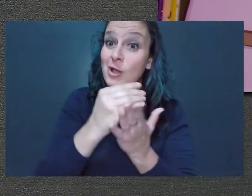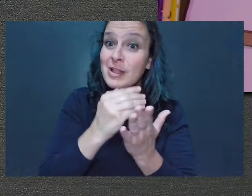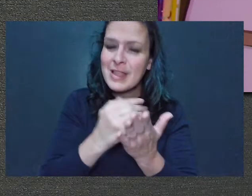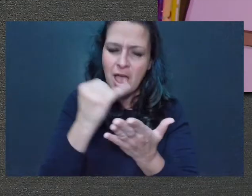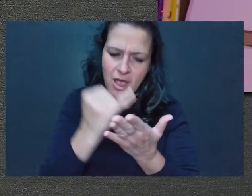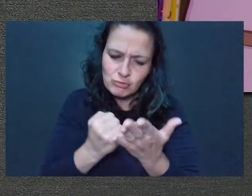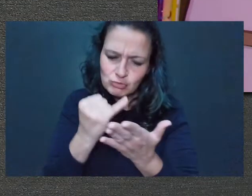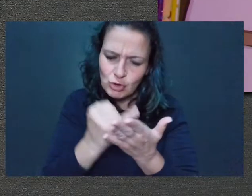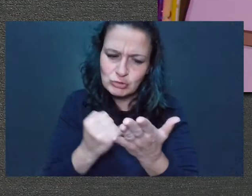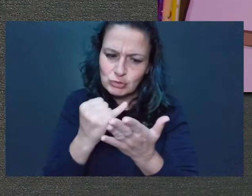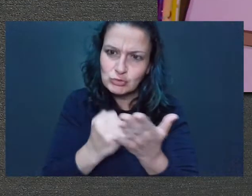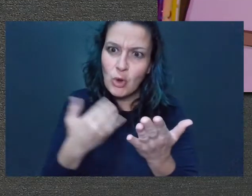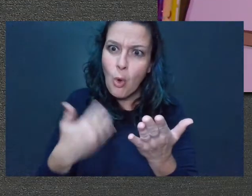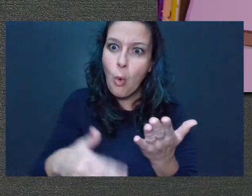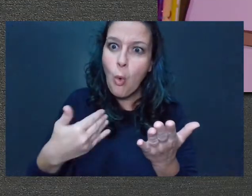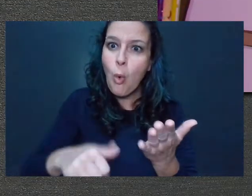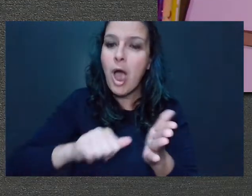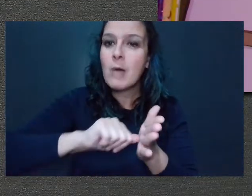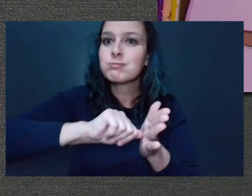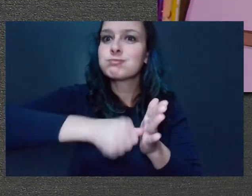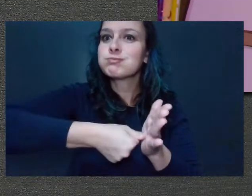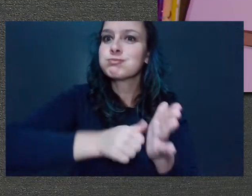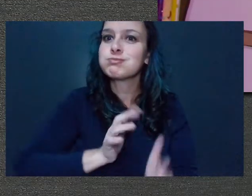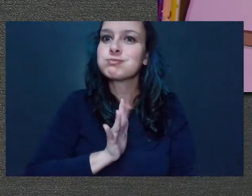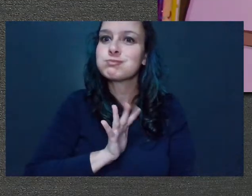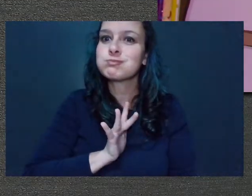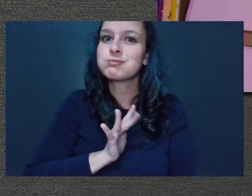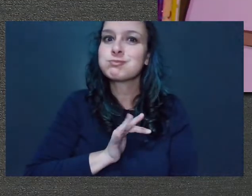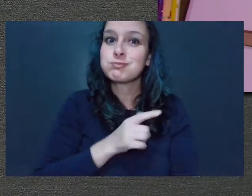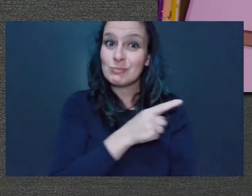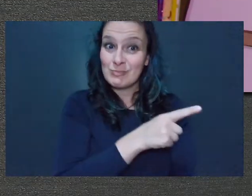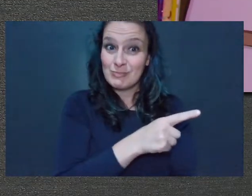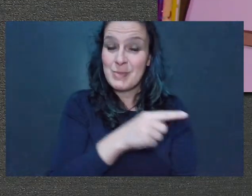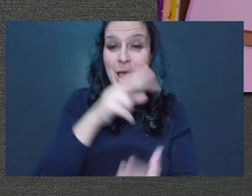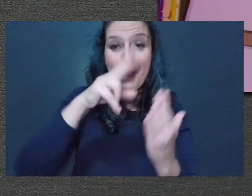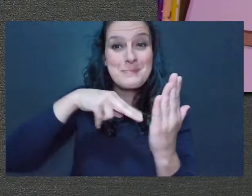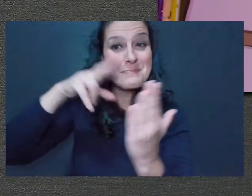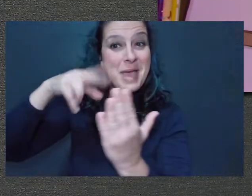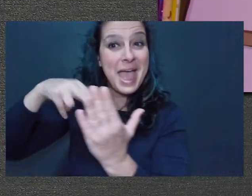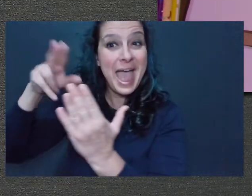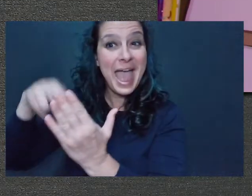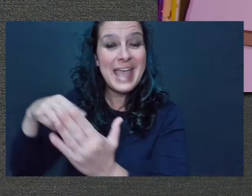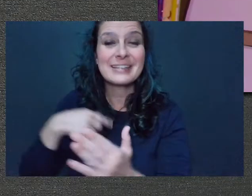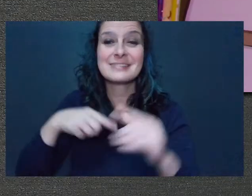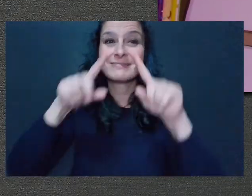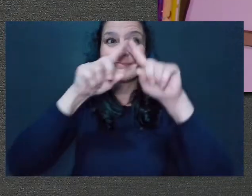"became the most impressive in class." Look at her using her paintbrush and her canvas.